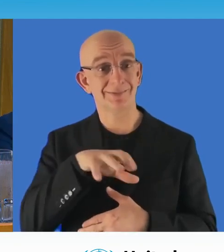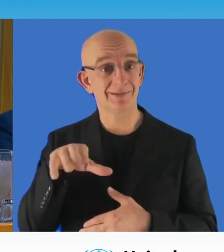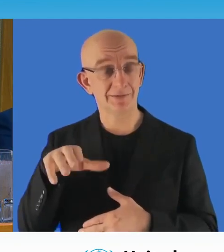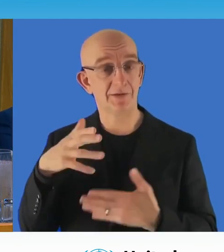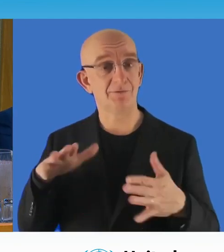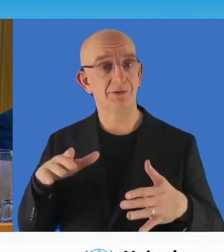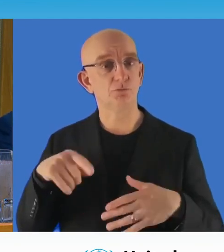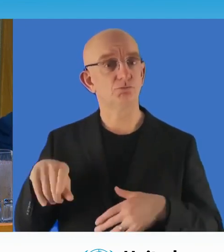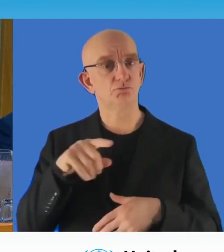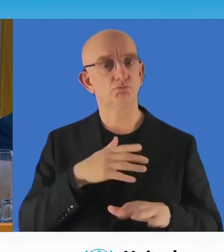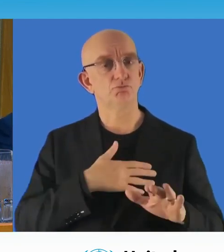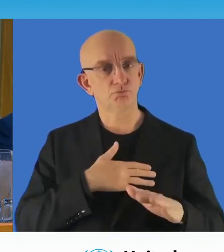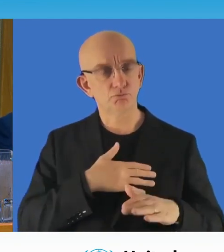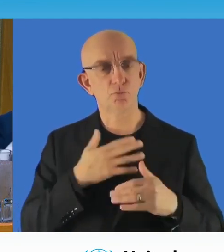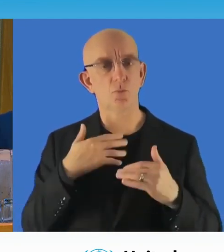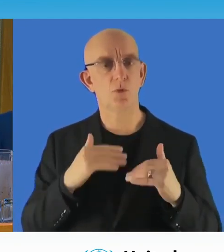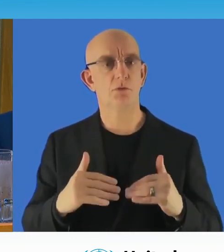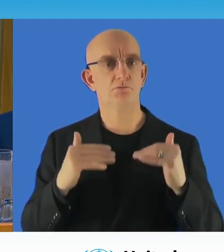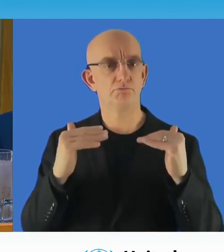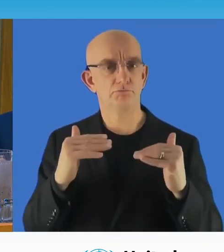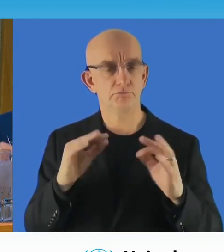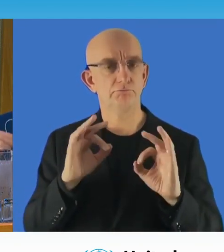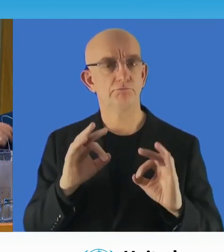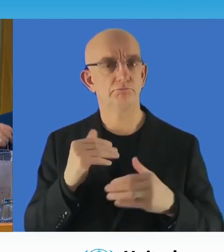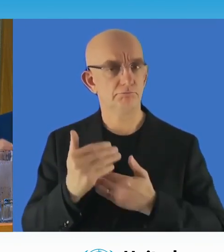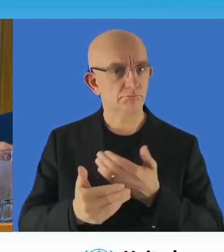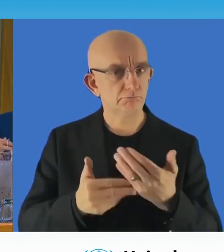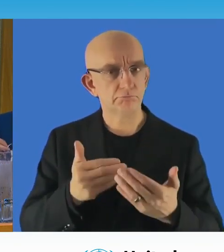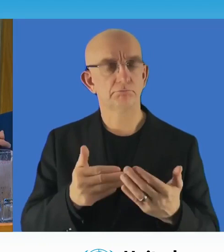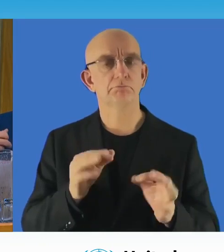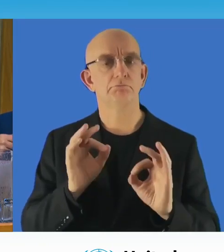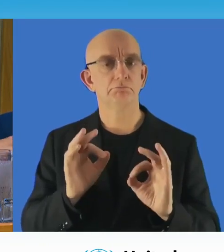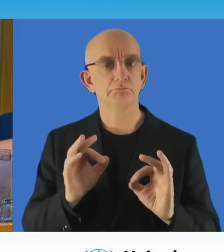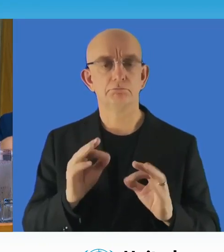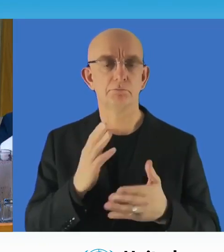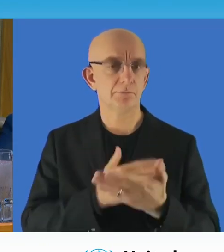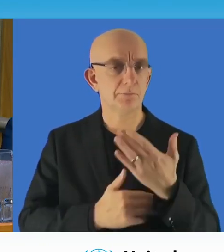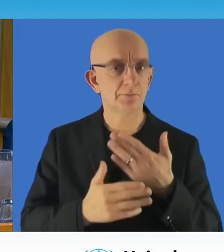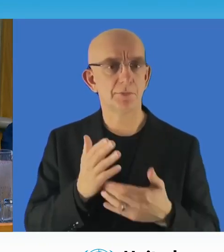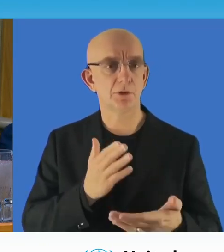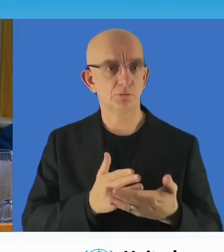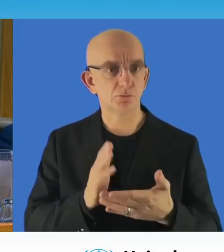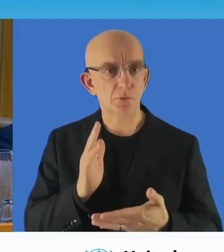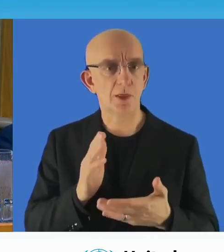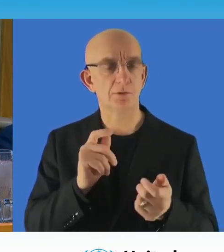umus persons improving their participation in the labor market and protecting their rights